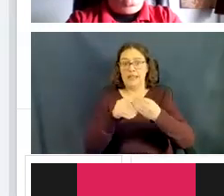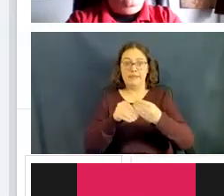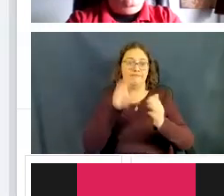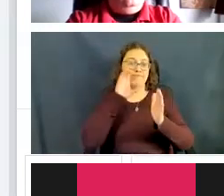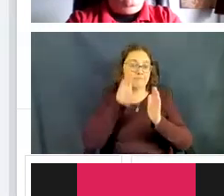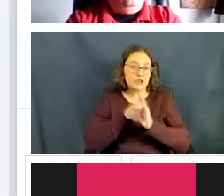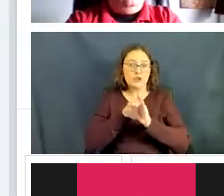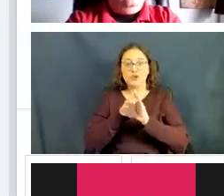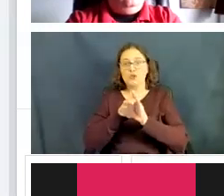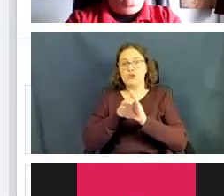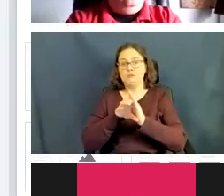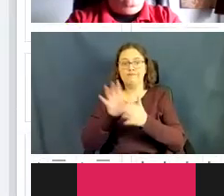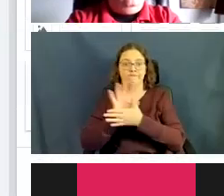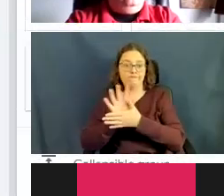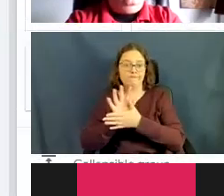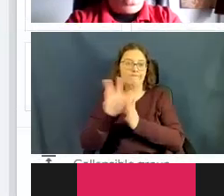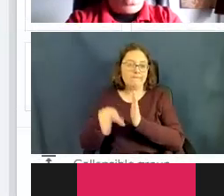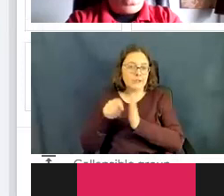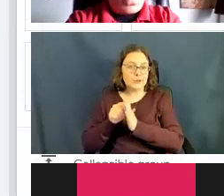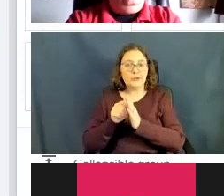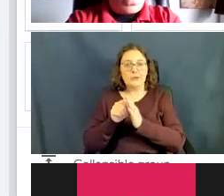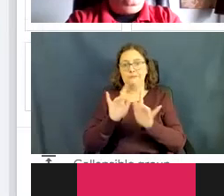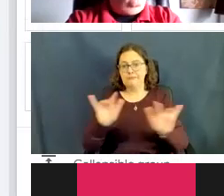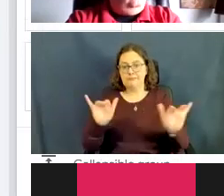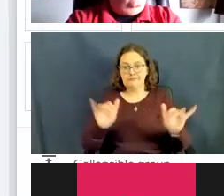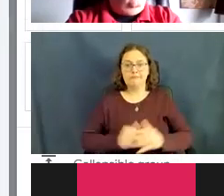First of all, make sure you are done.